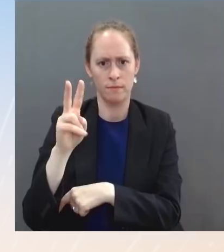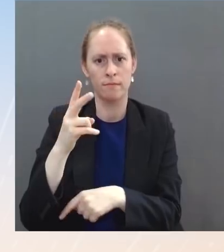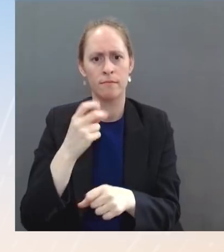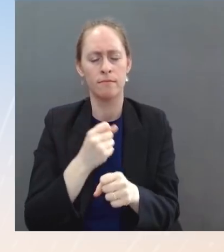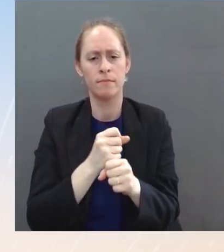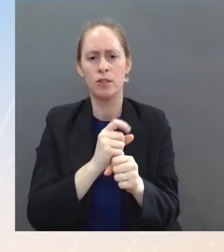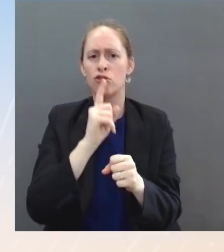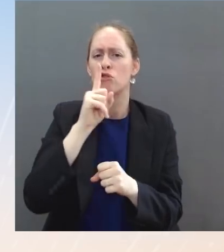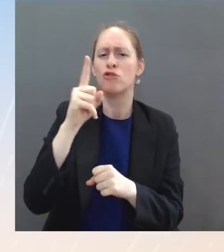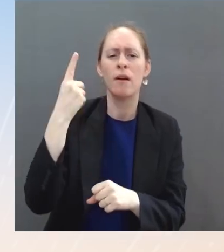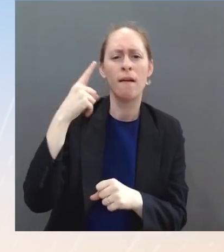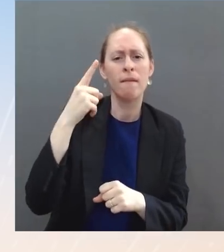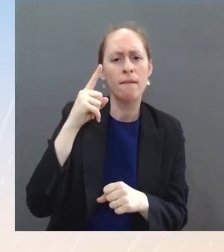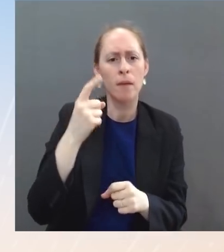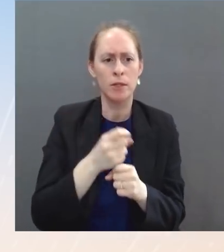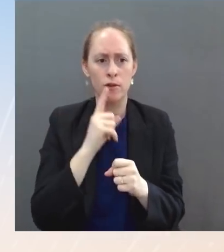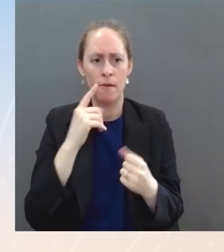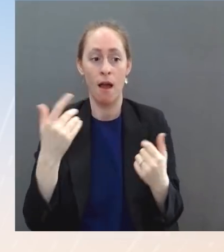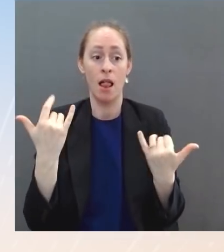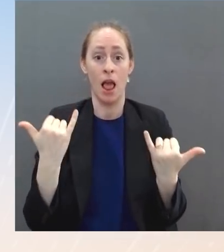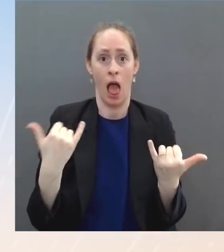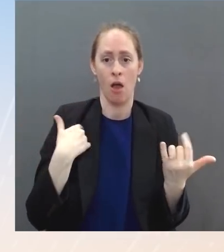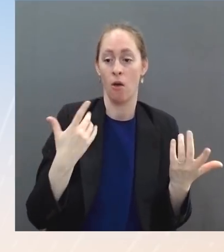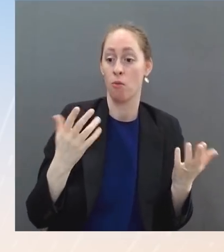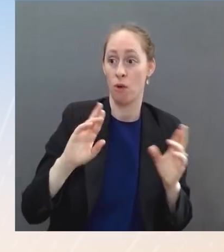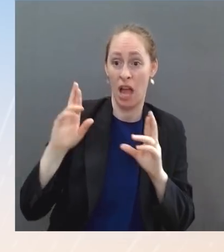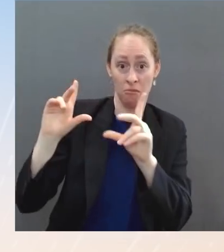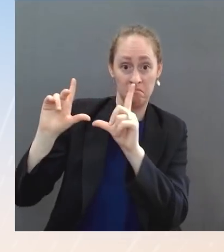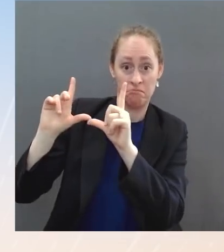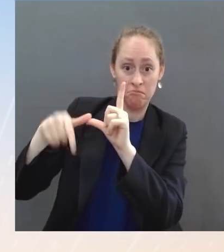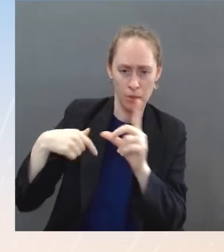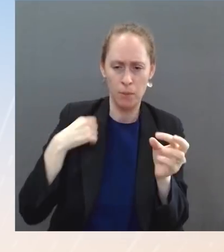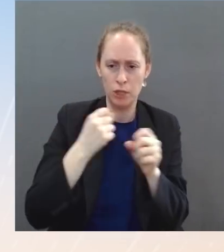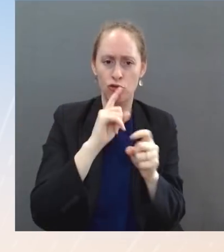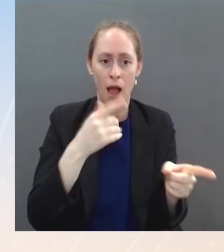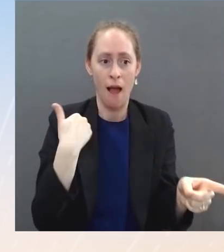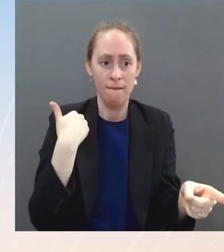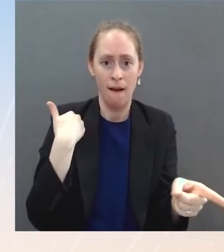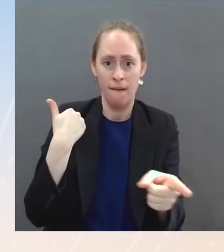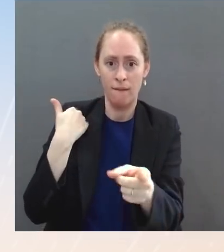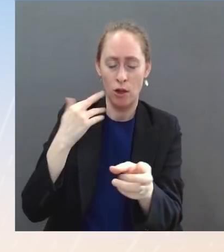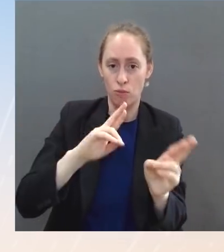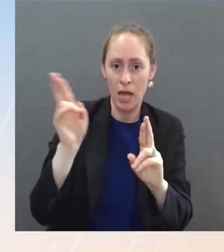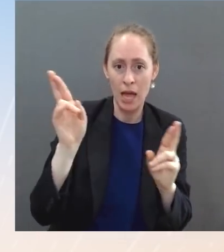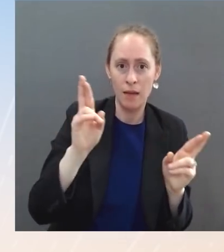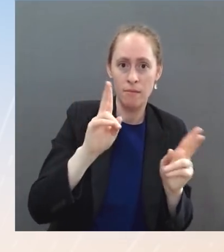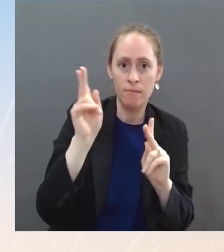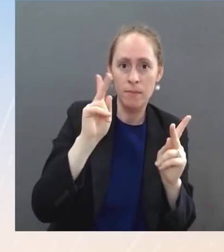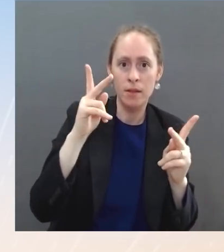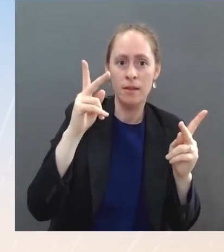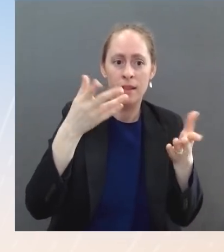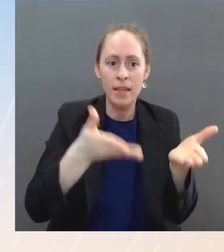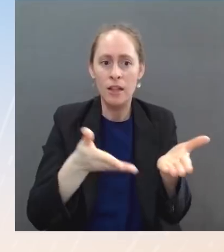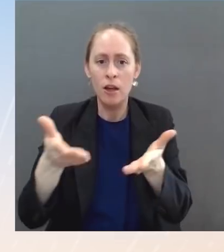surging personnel and resources to the border, improving border processing, implementing COVID-19 mitigation measures,